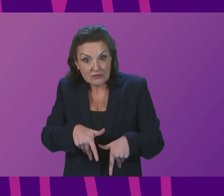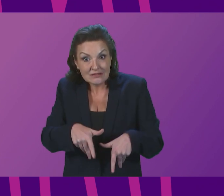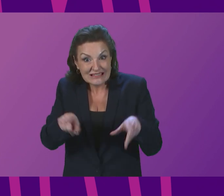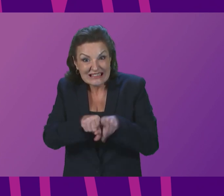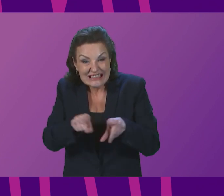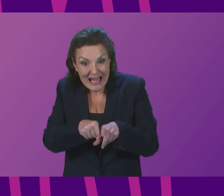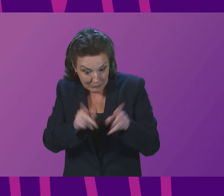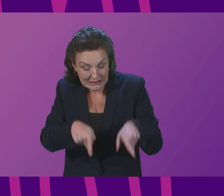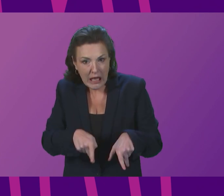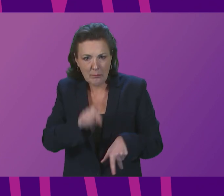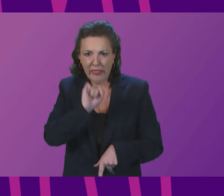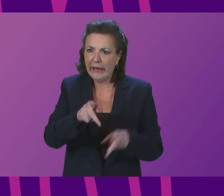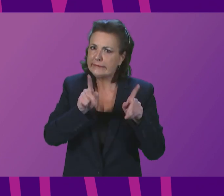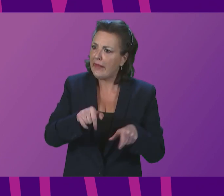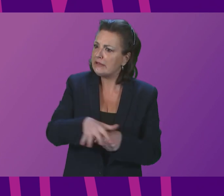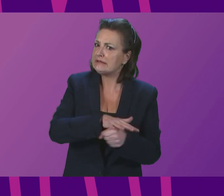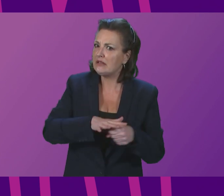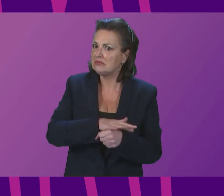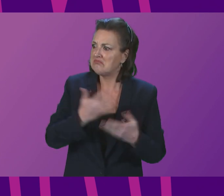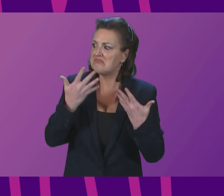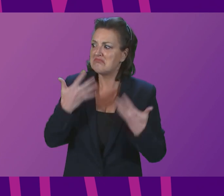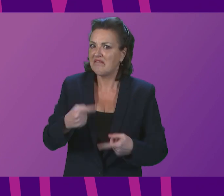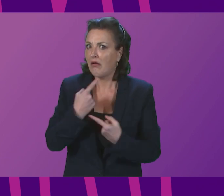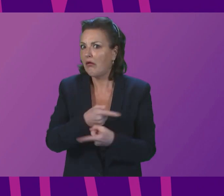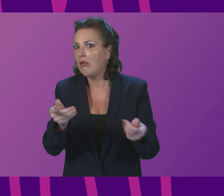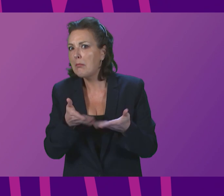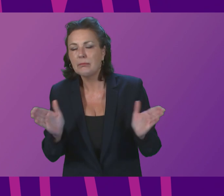death and the circumstances have never been made public.